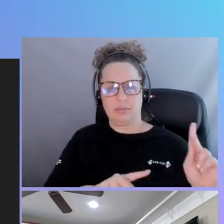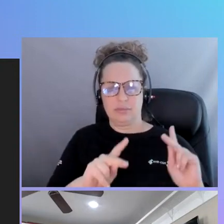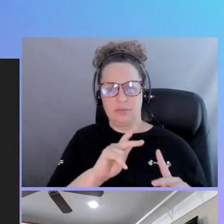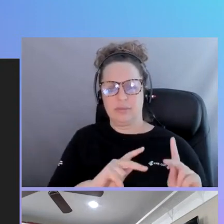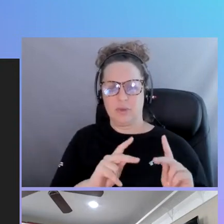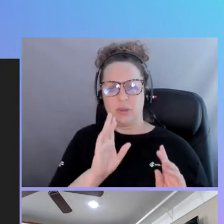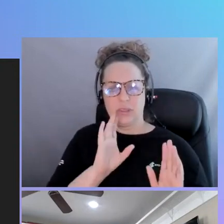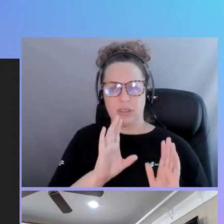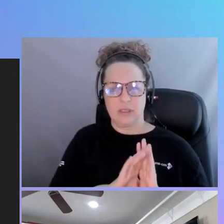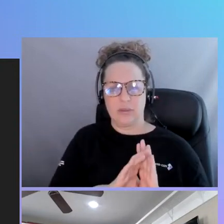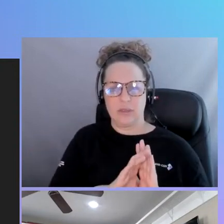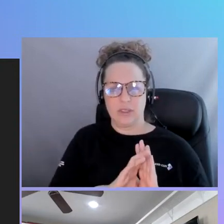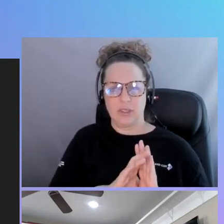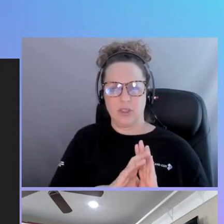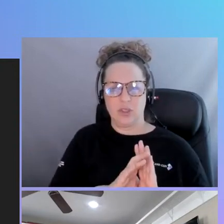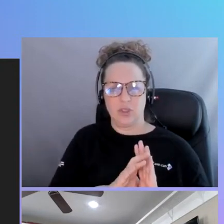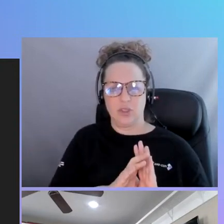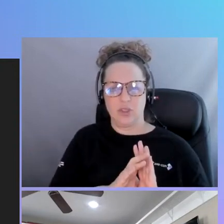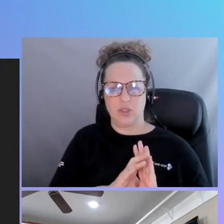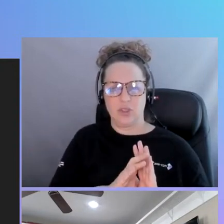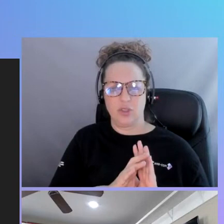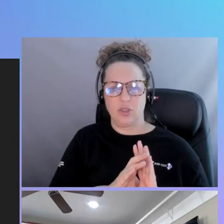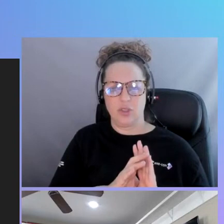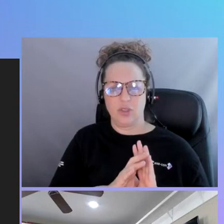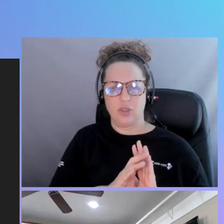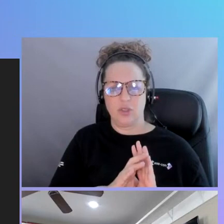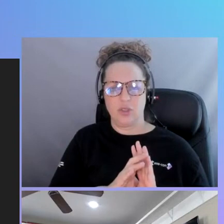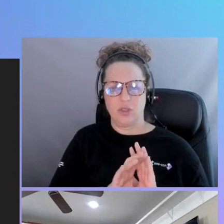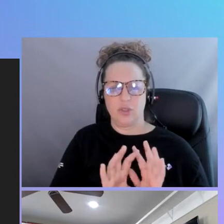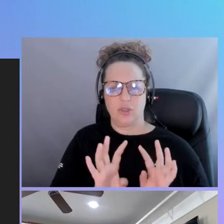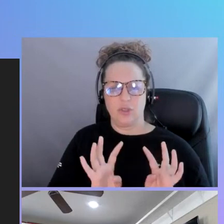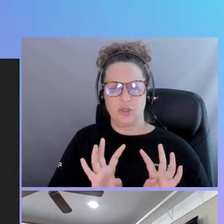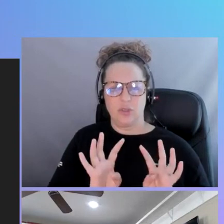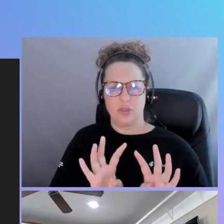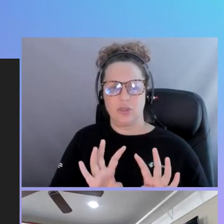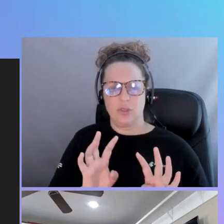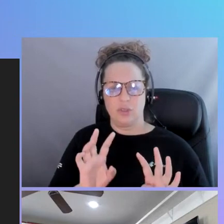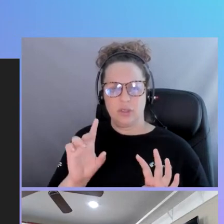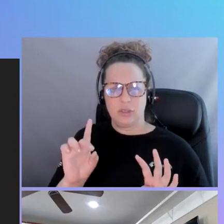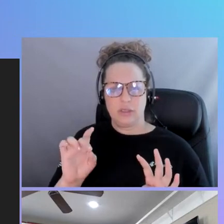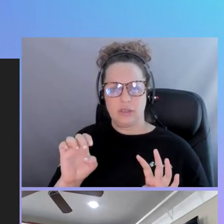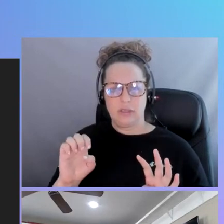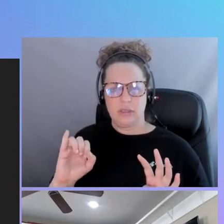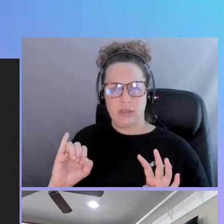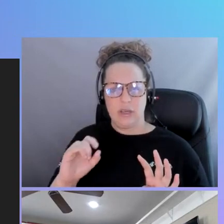bringing us into the slide for the Dei in ergs. So just a